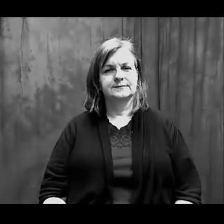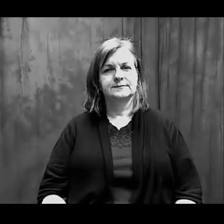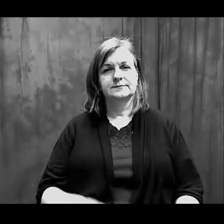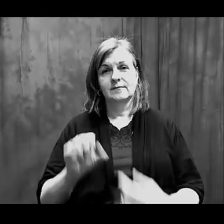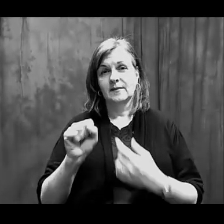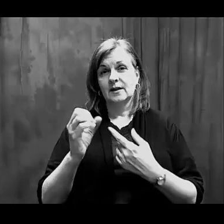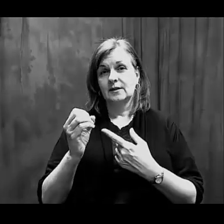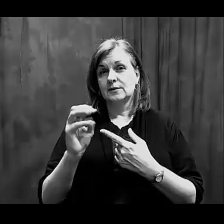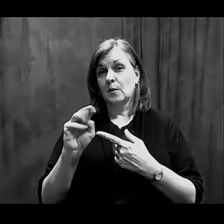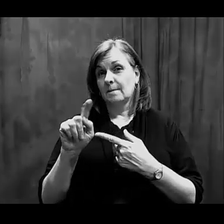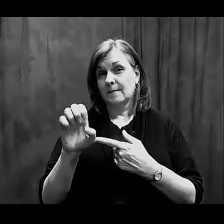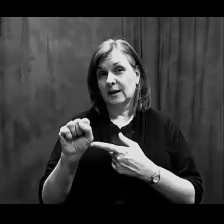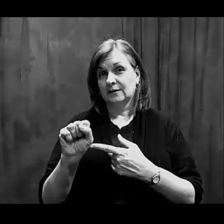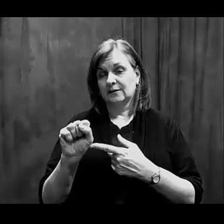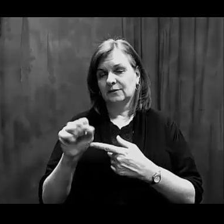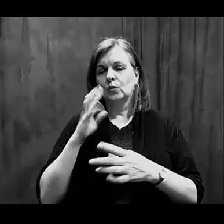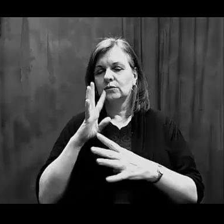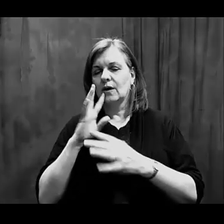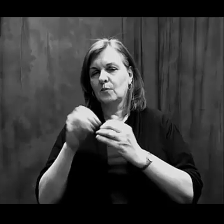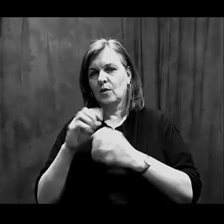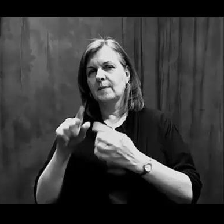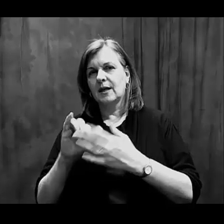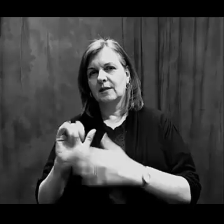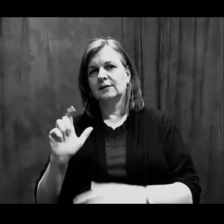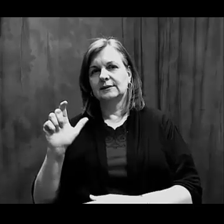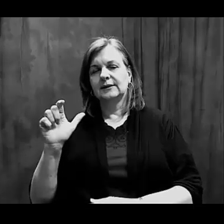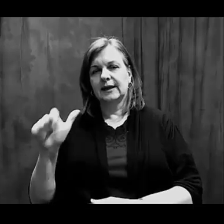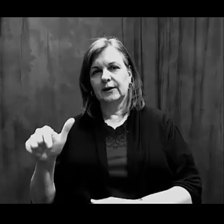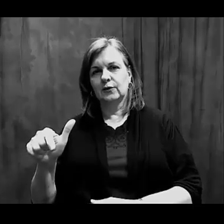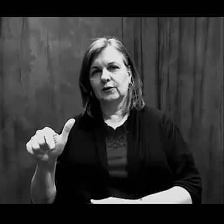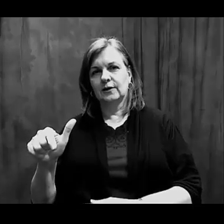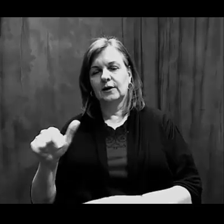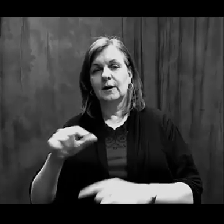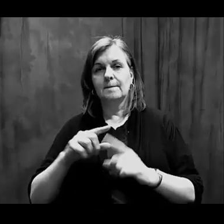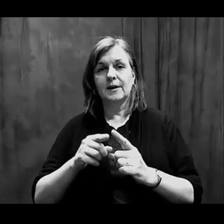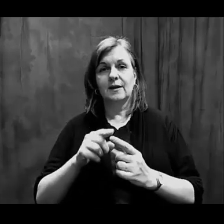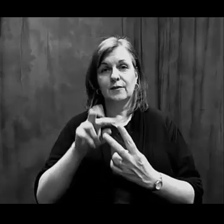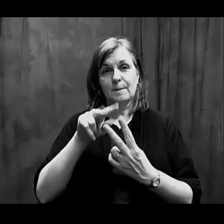the somiteswe will come back to and look at and a little bit